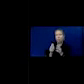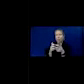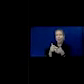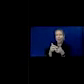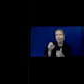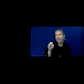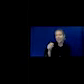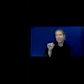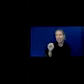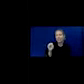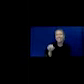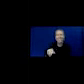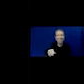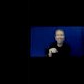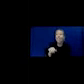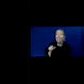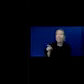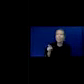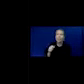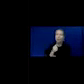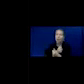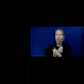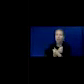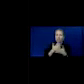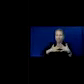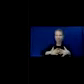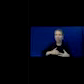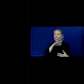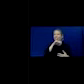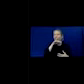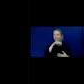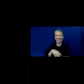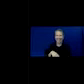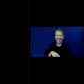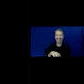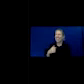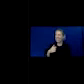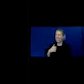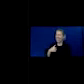That was my first indication that this was a great place to look for Dan.